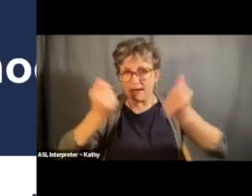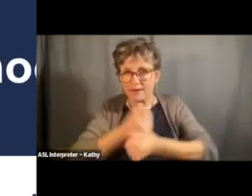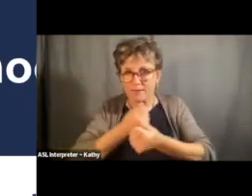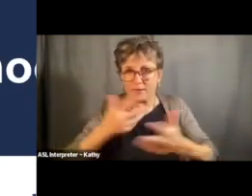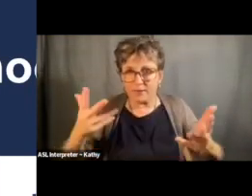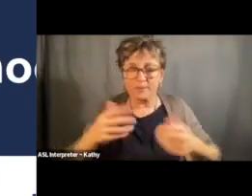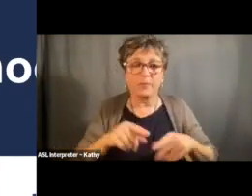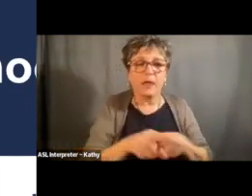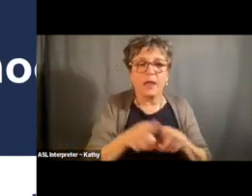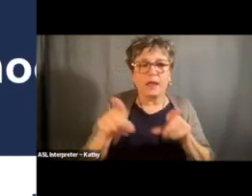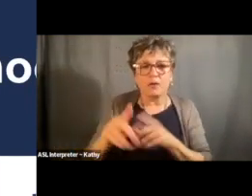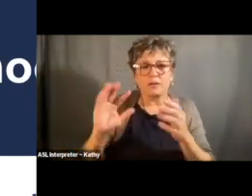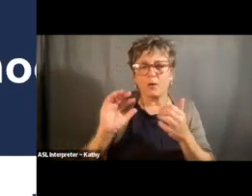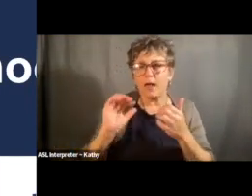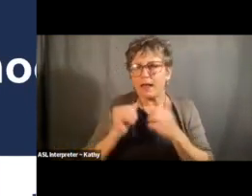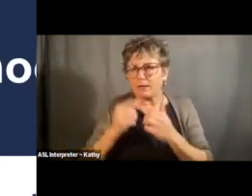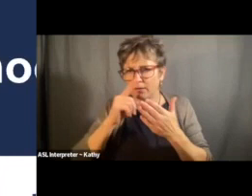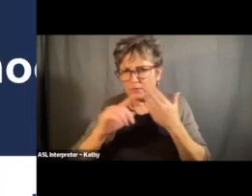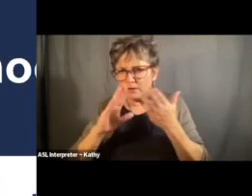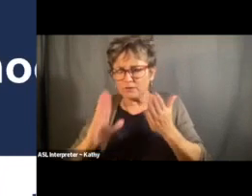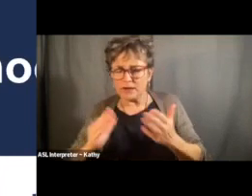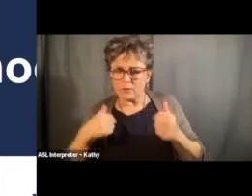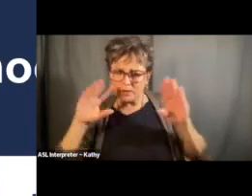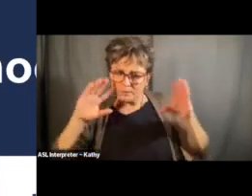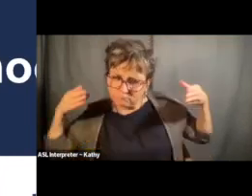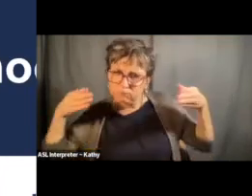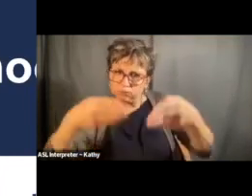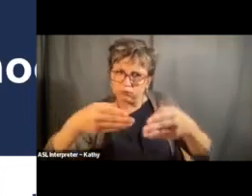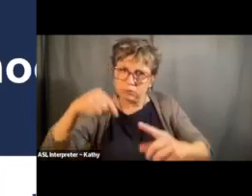the access of researchers to this de-identified data. There will be more eyes on this research